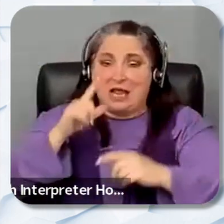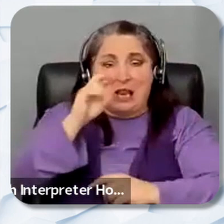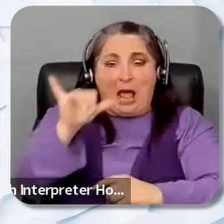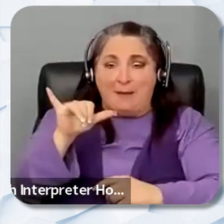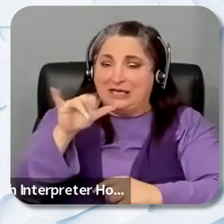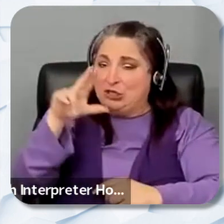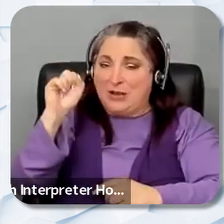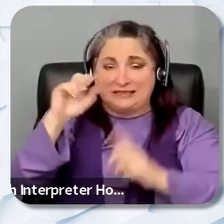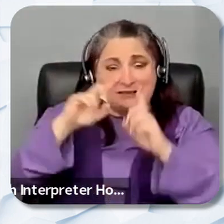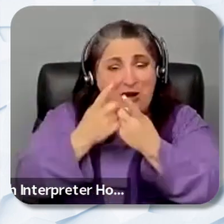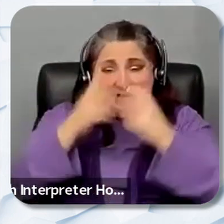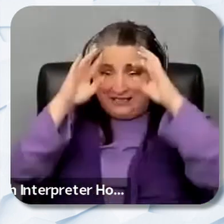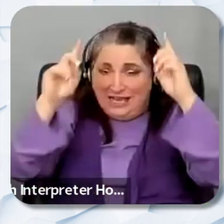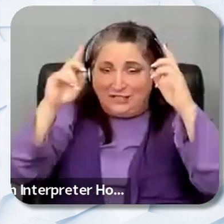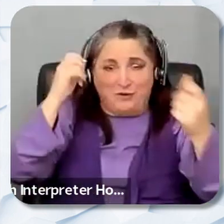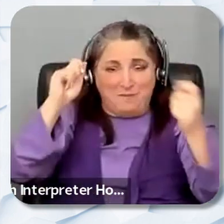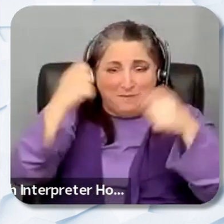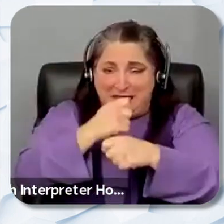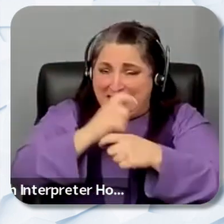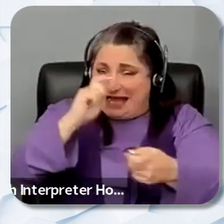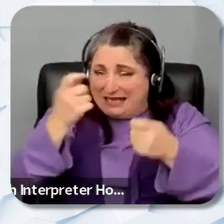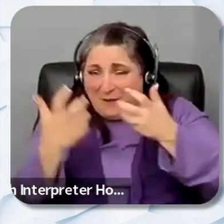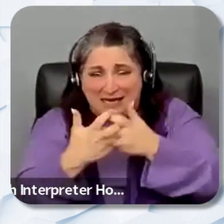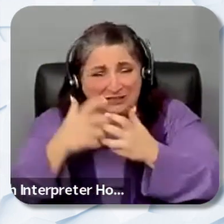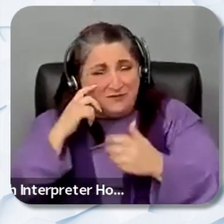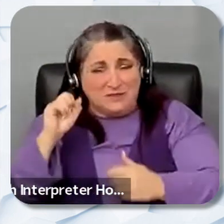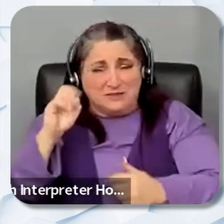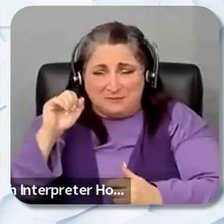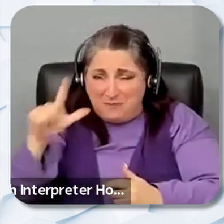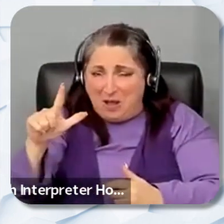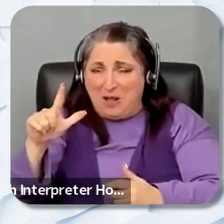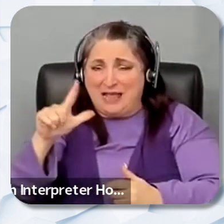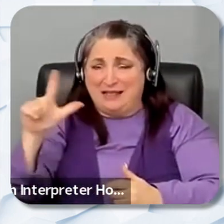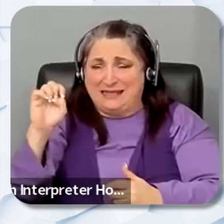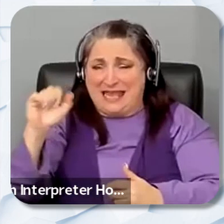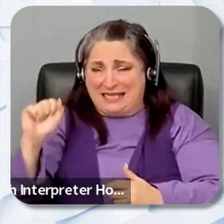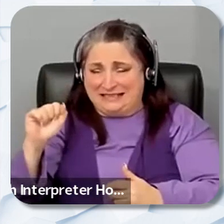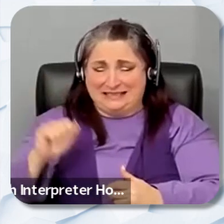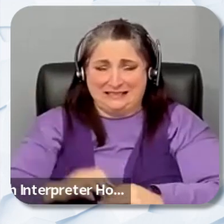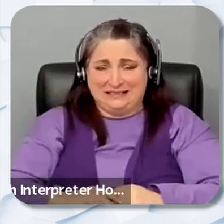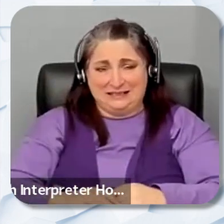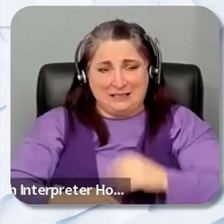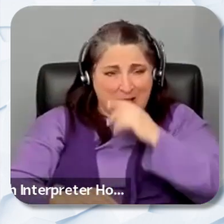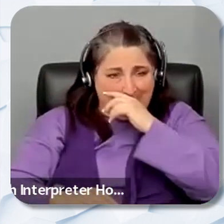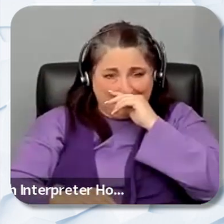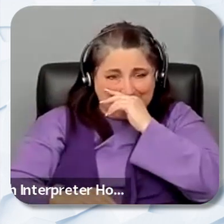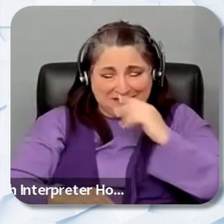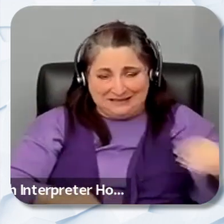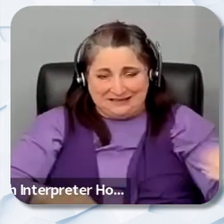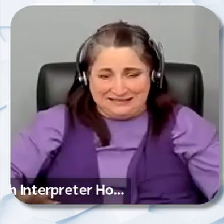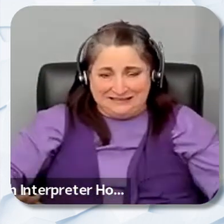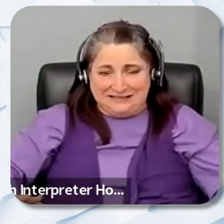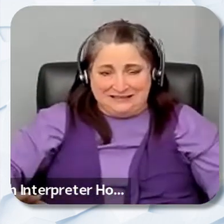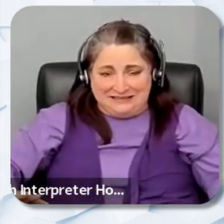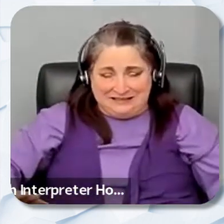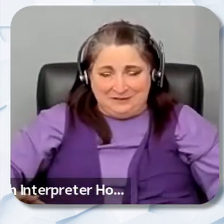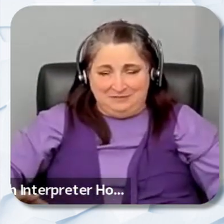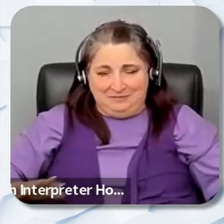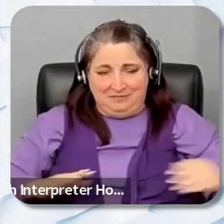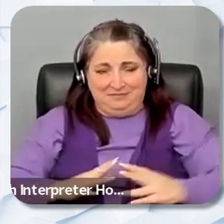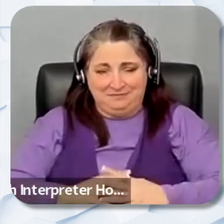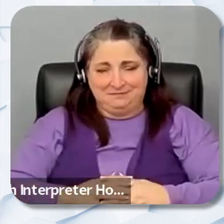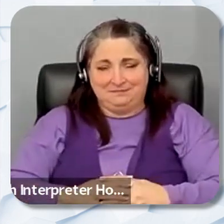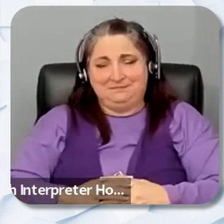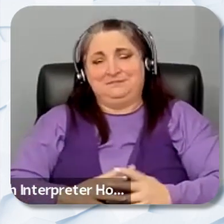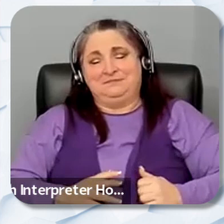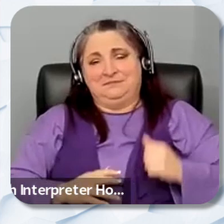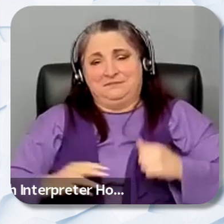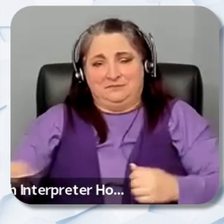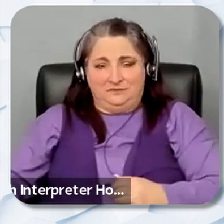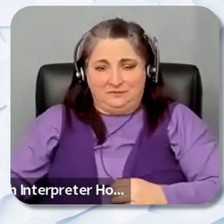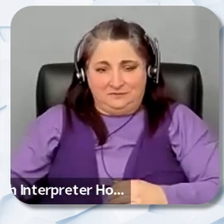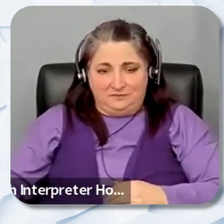to make those accommodations for small LEAs. Okay. So, "I want to be sure that I understand